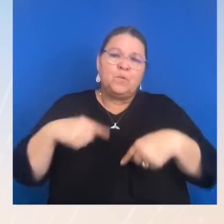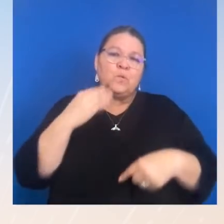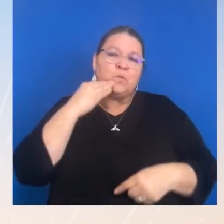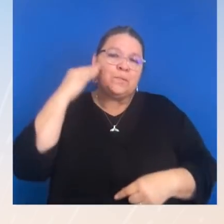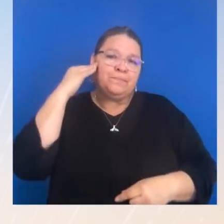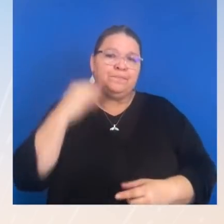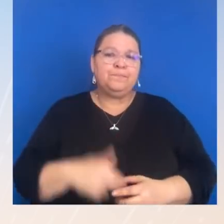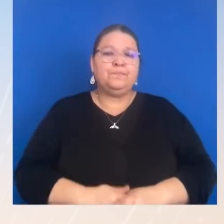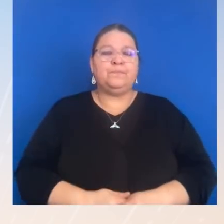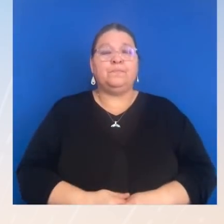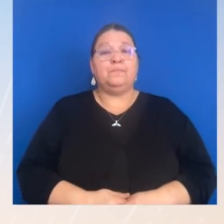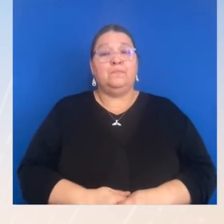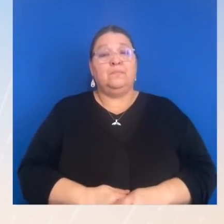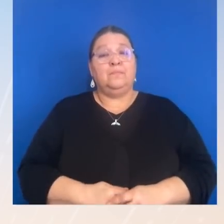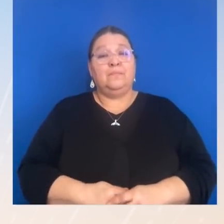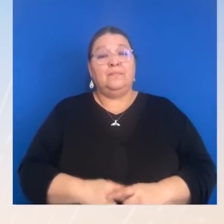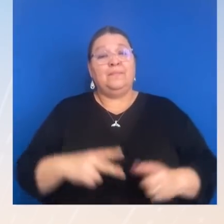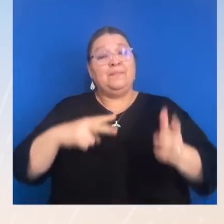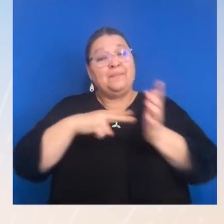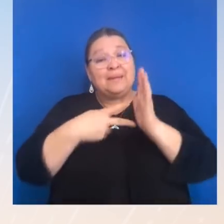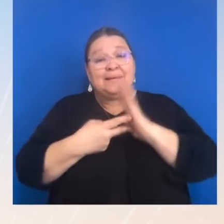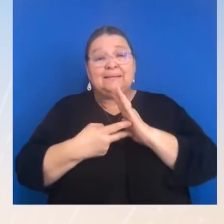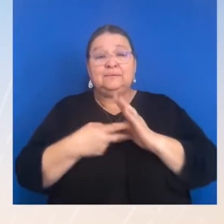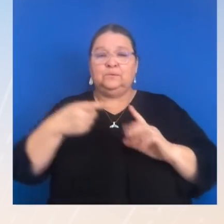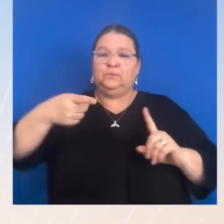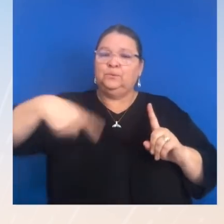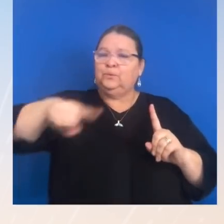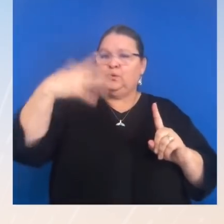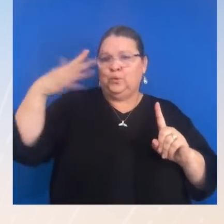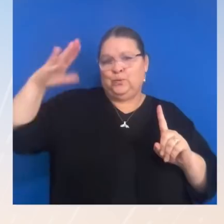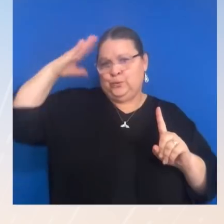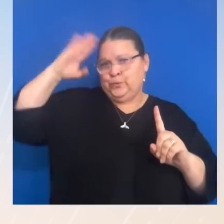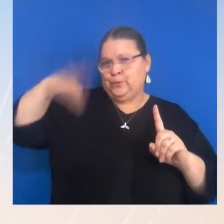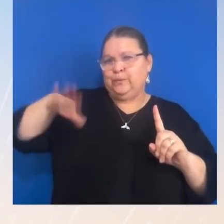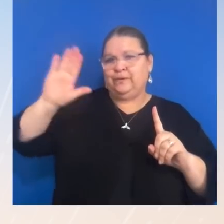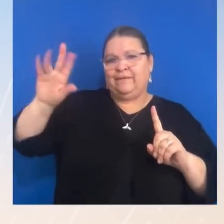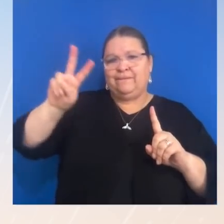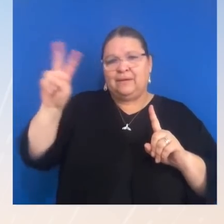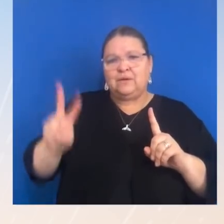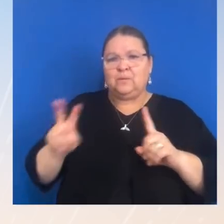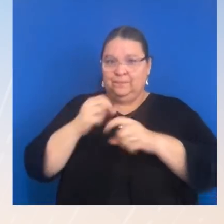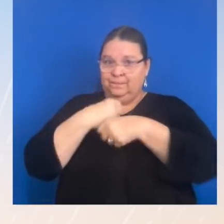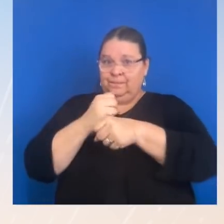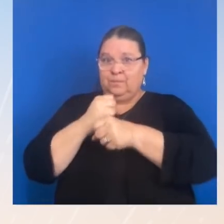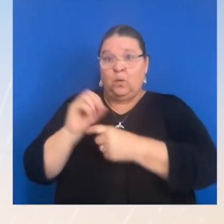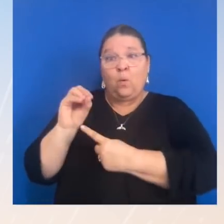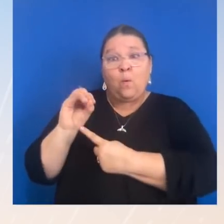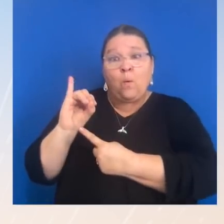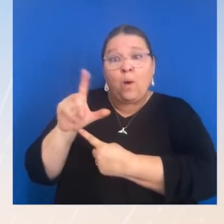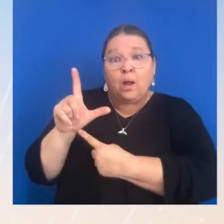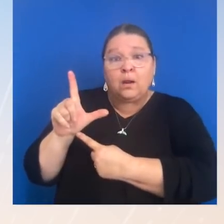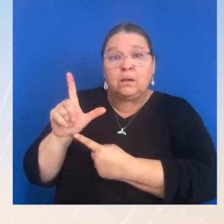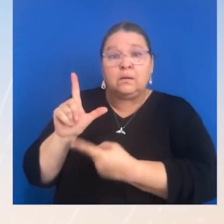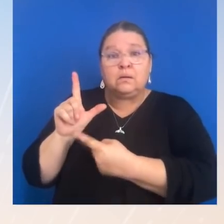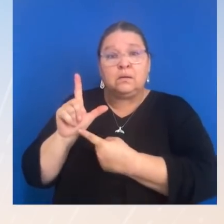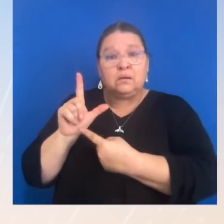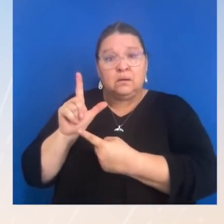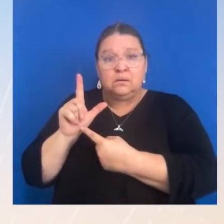is the largest producer of oil in the world. But as you're -- or one of them -- one of them in the world, sorry. Thank you.